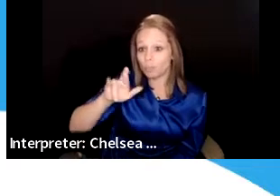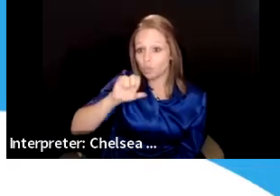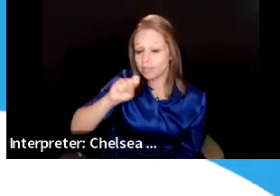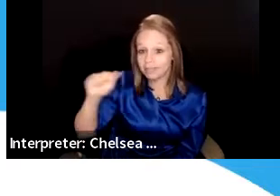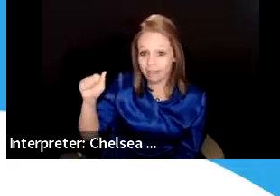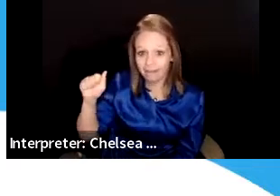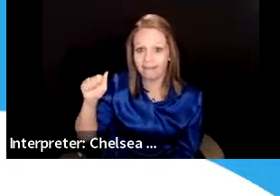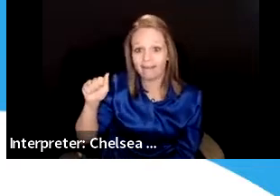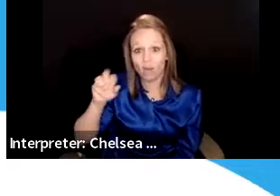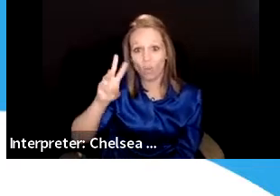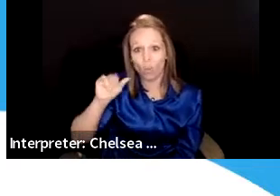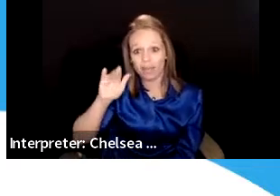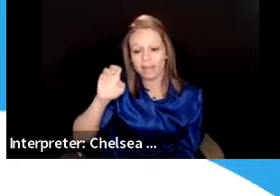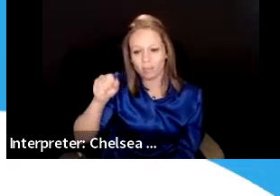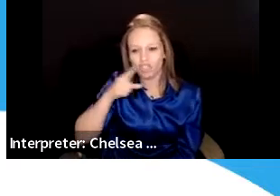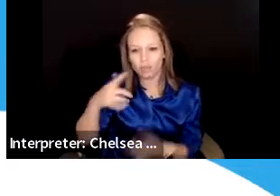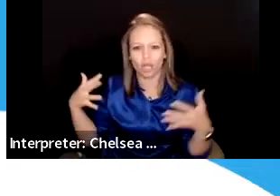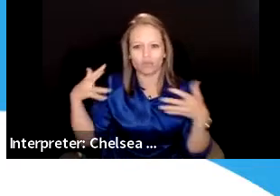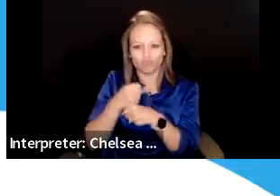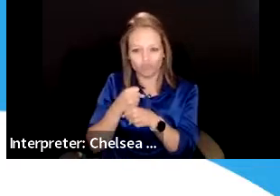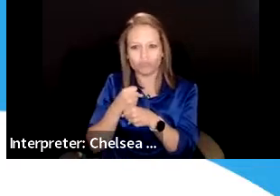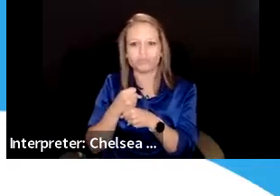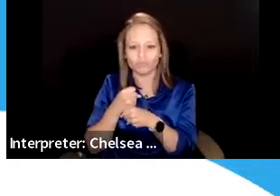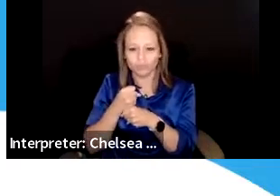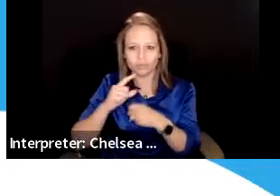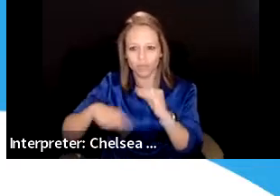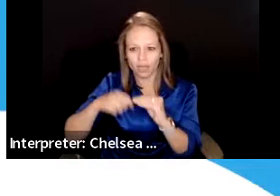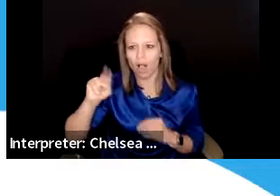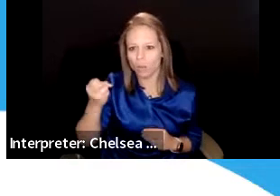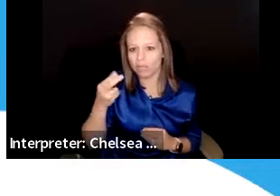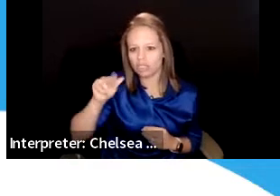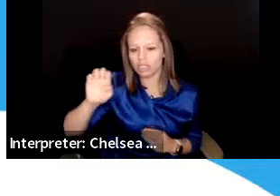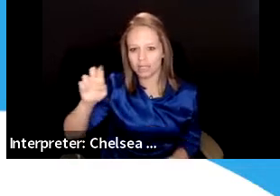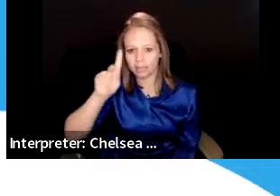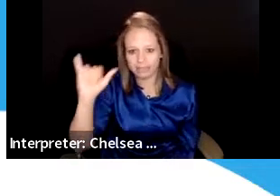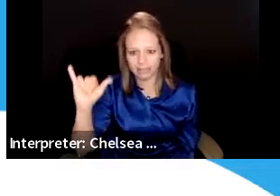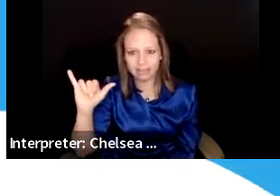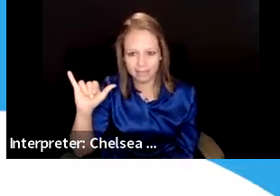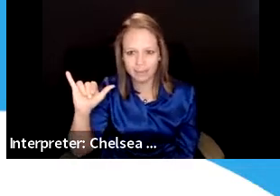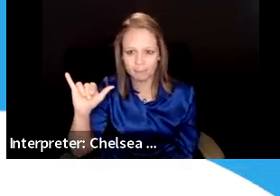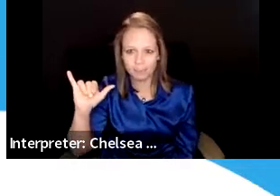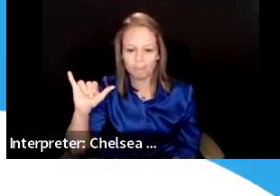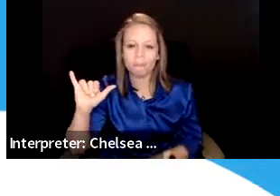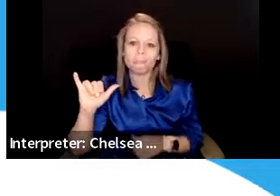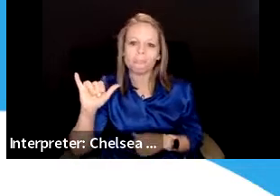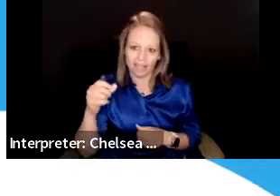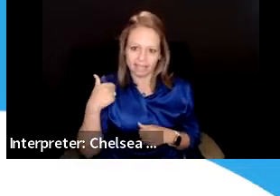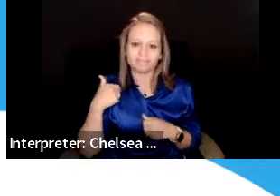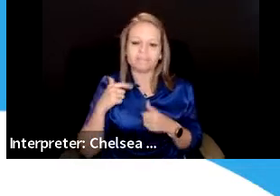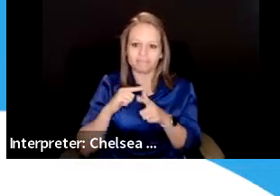campaign and we will begin a presentation from another Shatterproof colleague before we